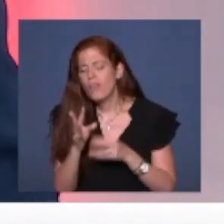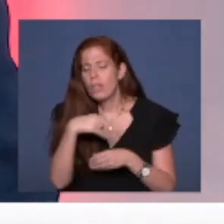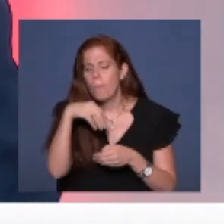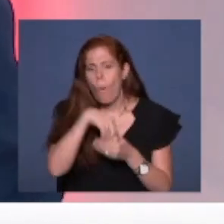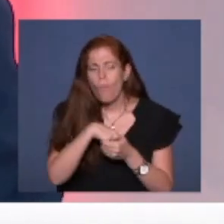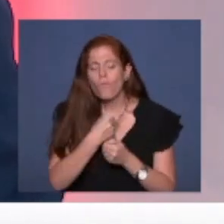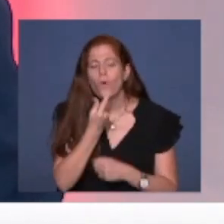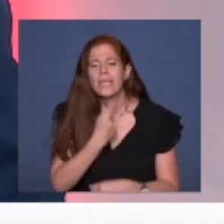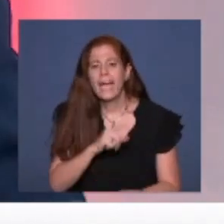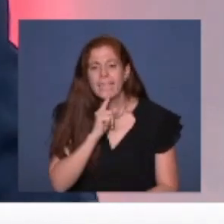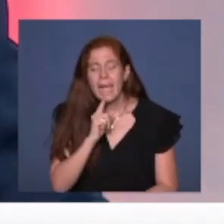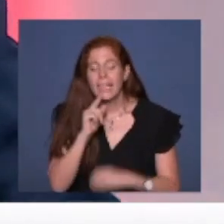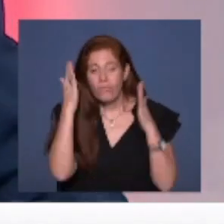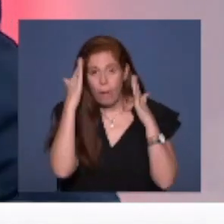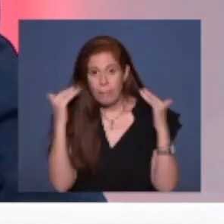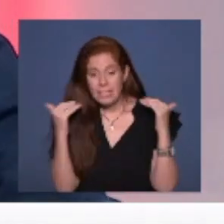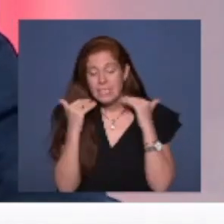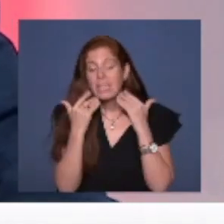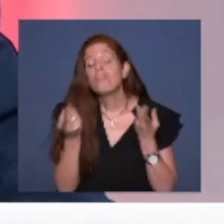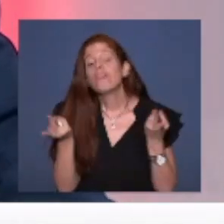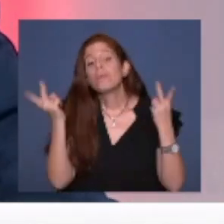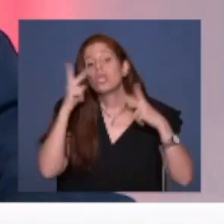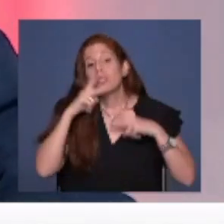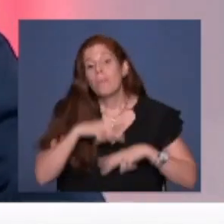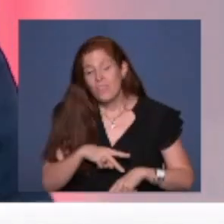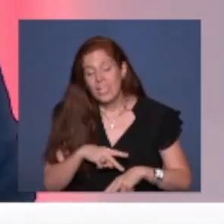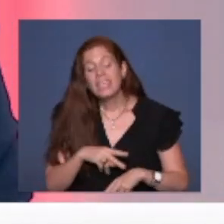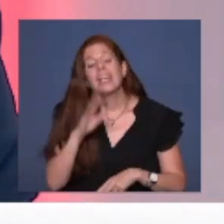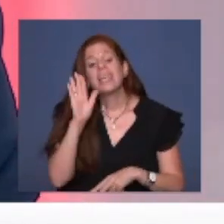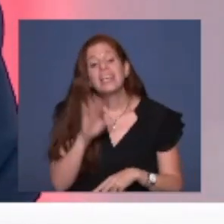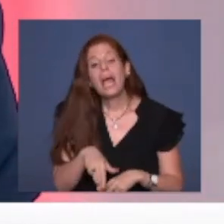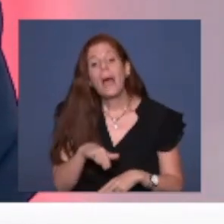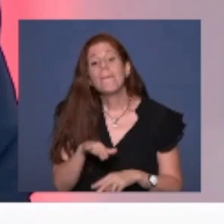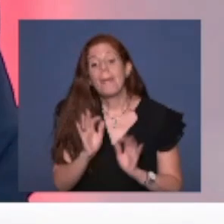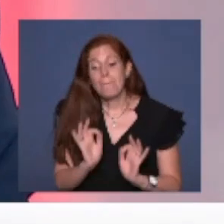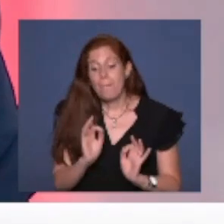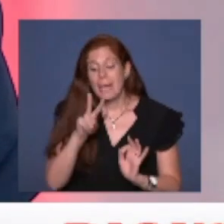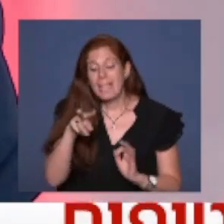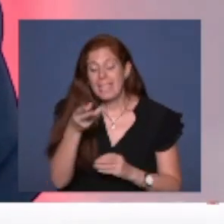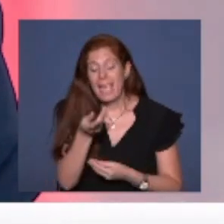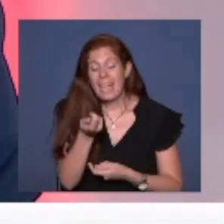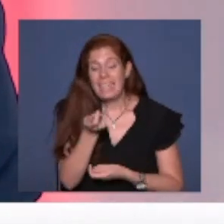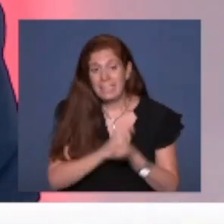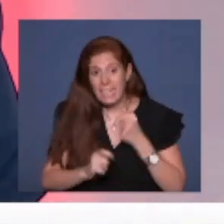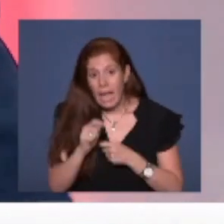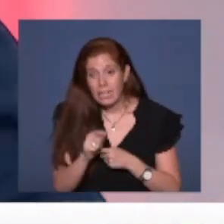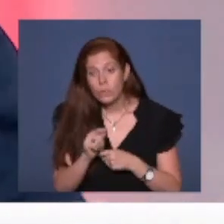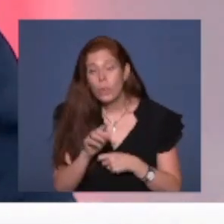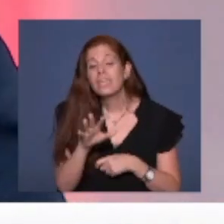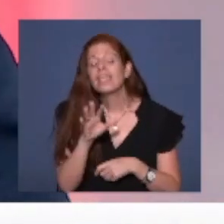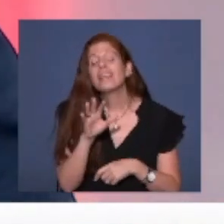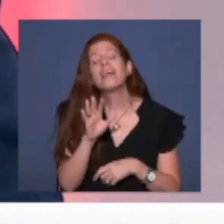even if such a deal were to happen, it would take at least a week to put together. Meaning, it won't happen over the next few days,